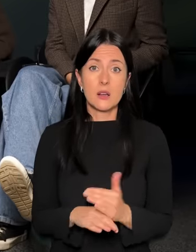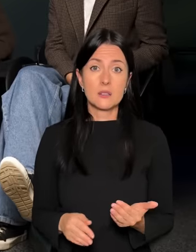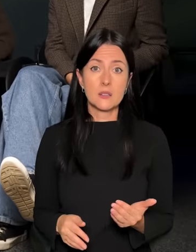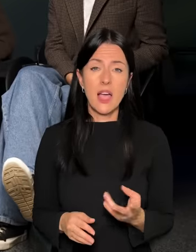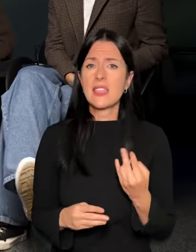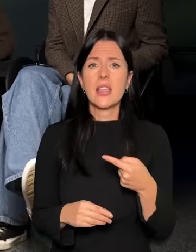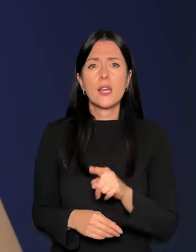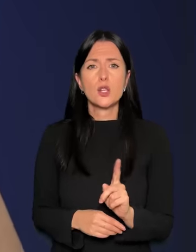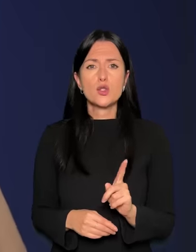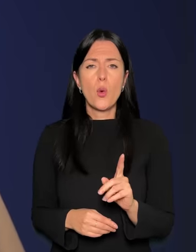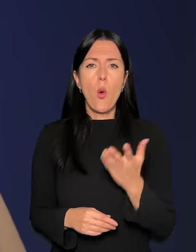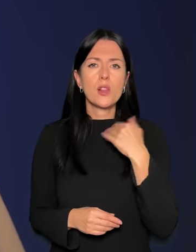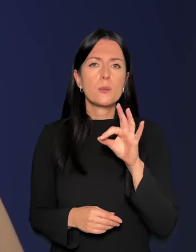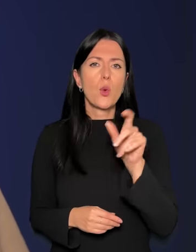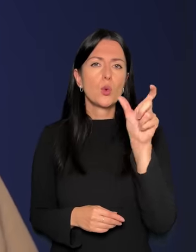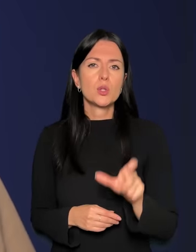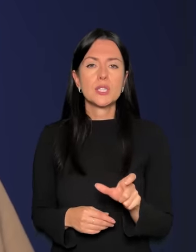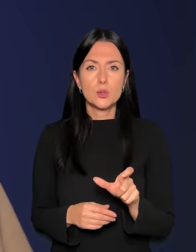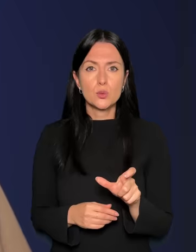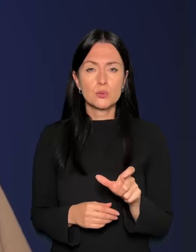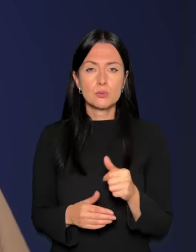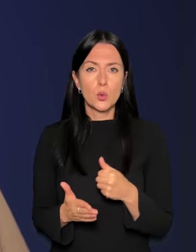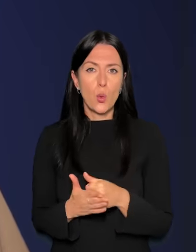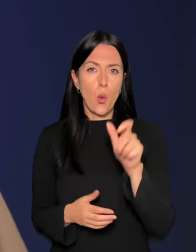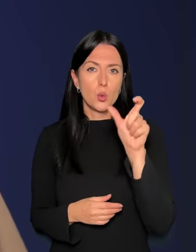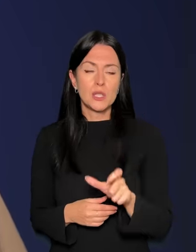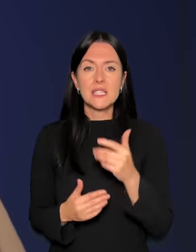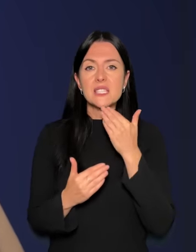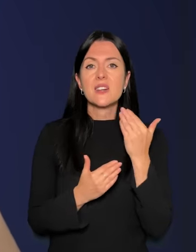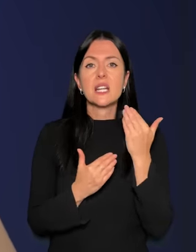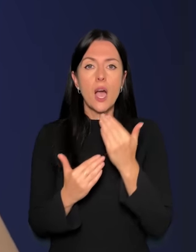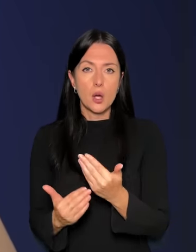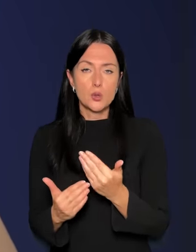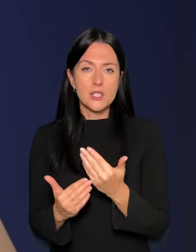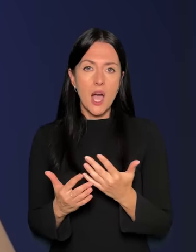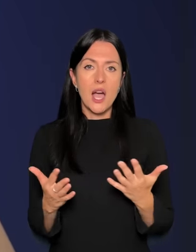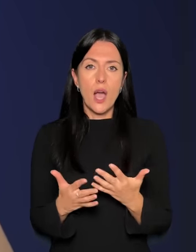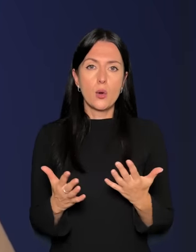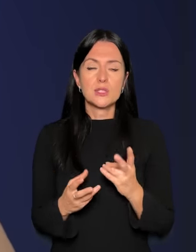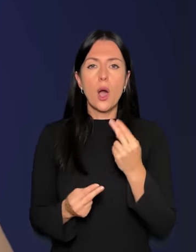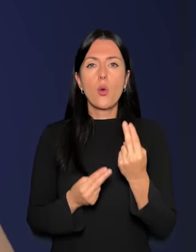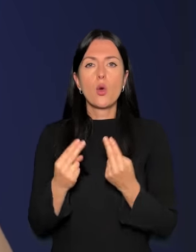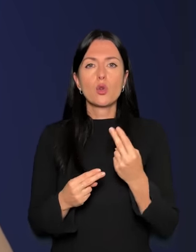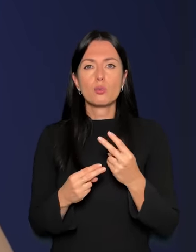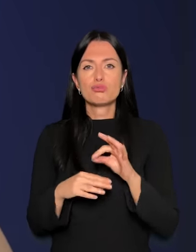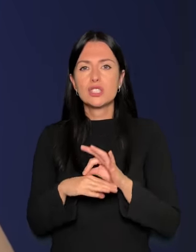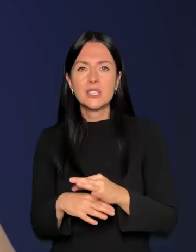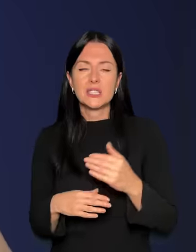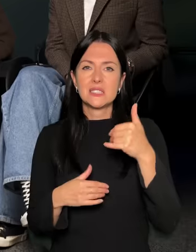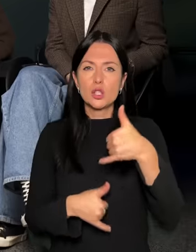It's a fact. It's not the same as when people refer to someone based on their skin color,